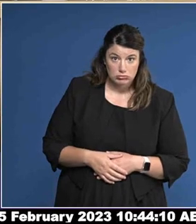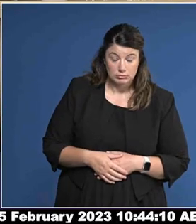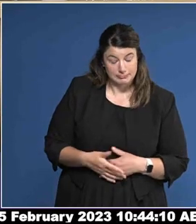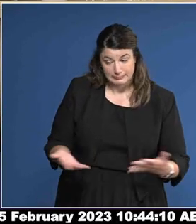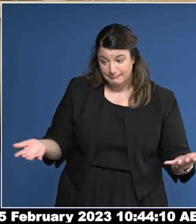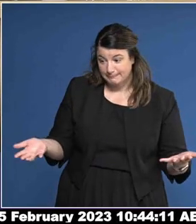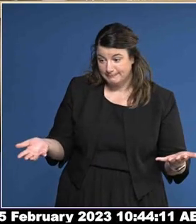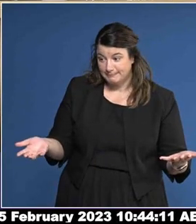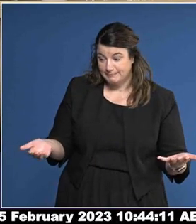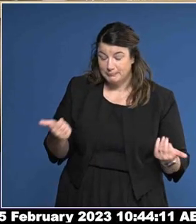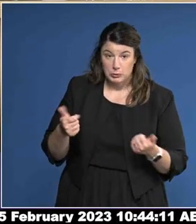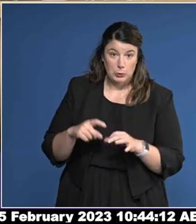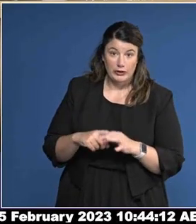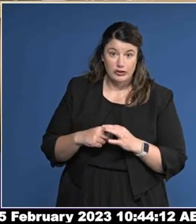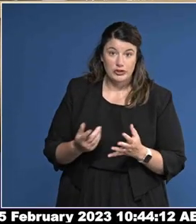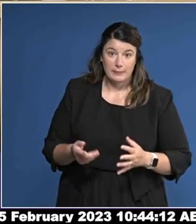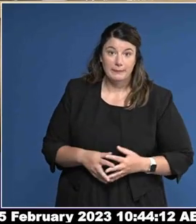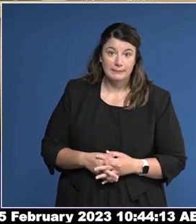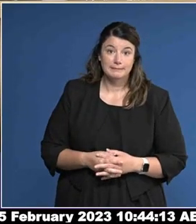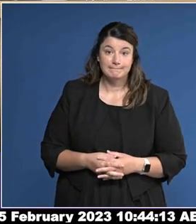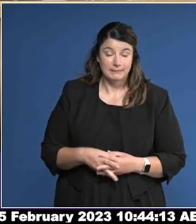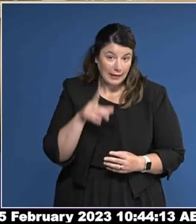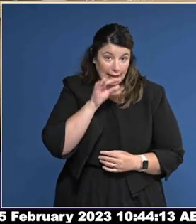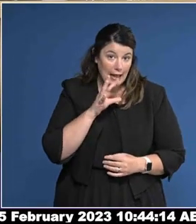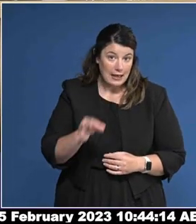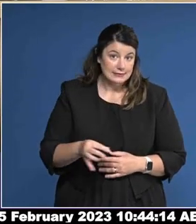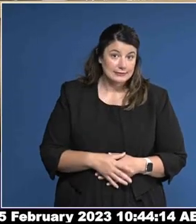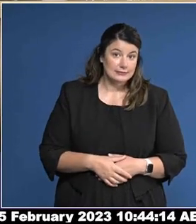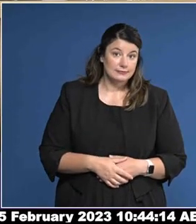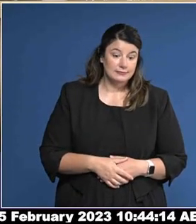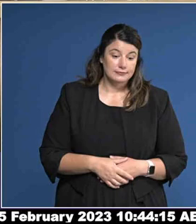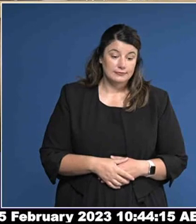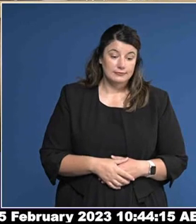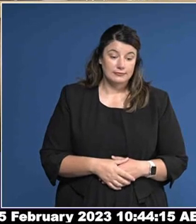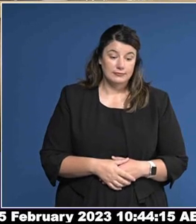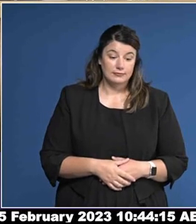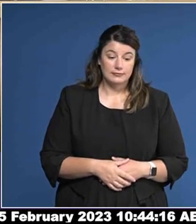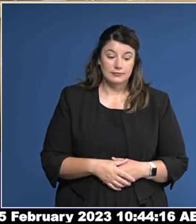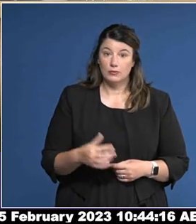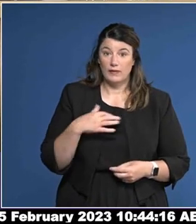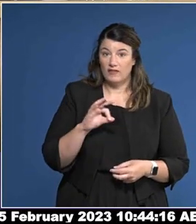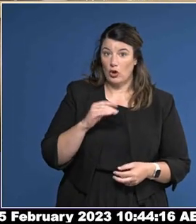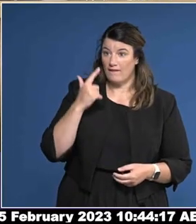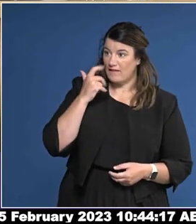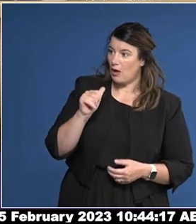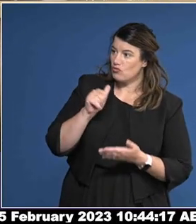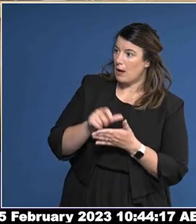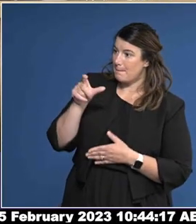Sunnyfield? MS CATTACH: We just haven't found any facilitators that have been able to do that. MS EASTMAN: Yes.